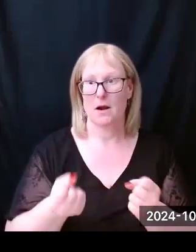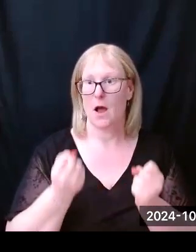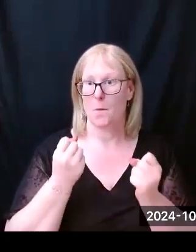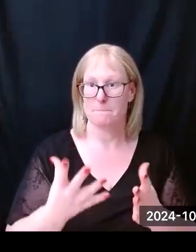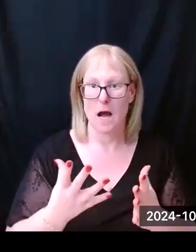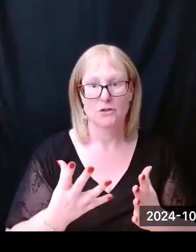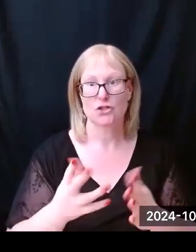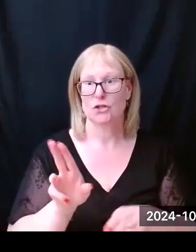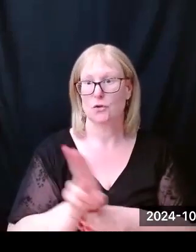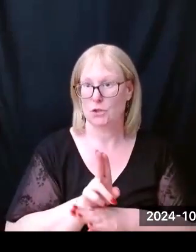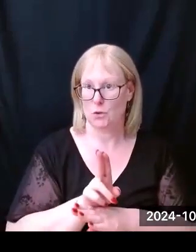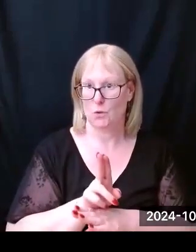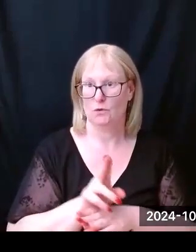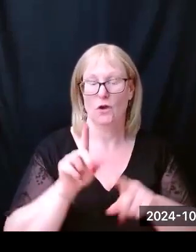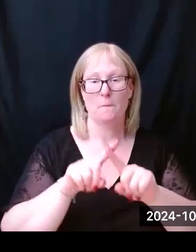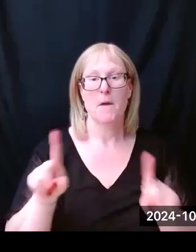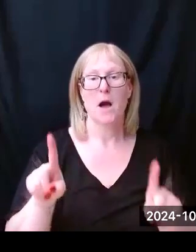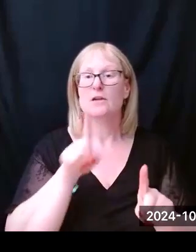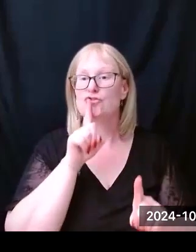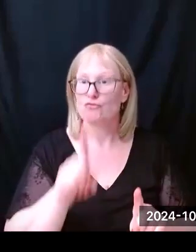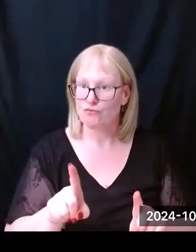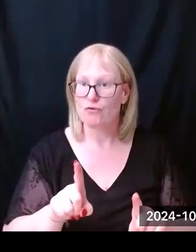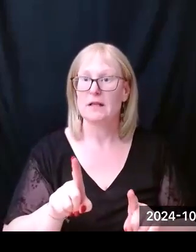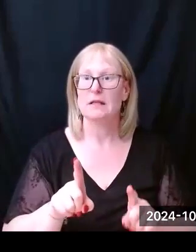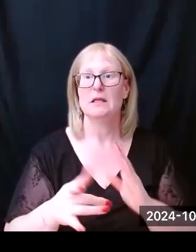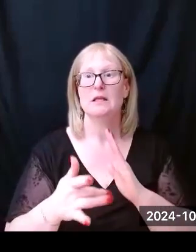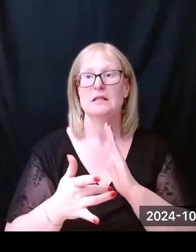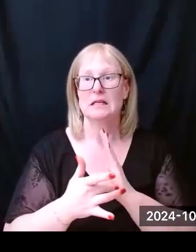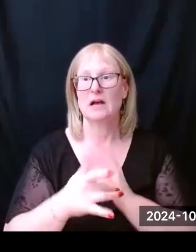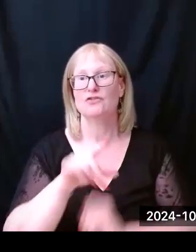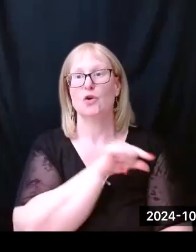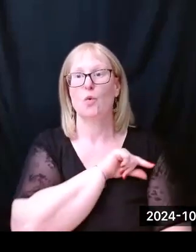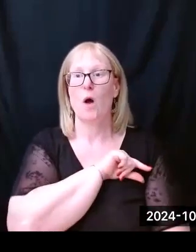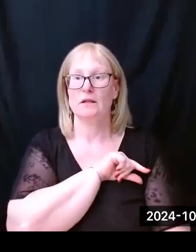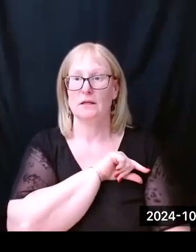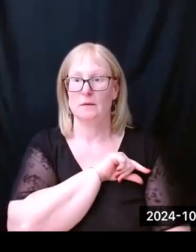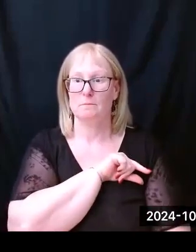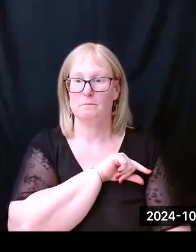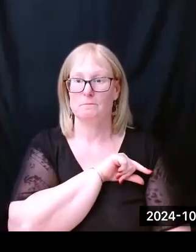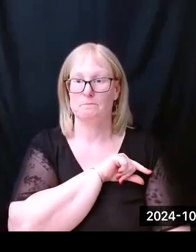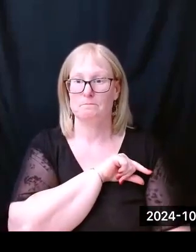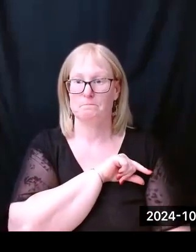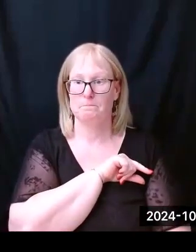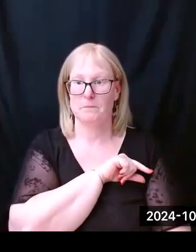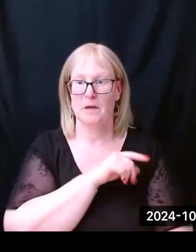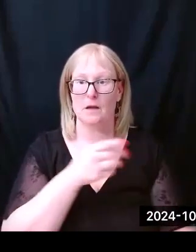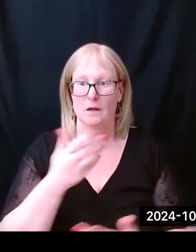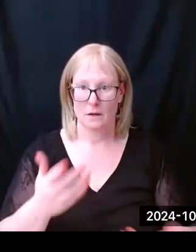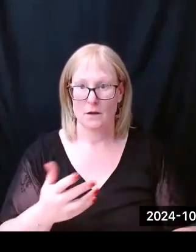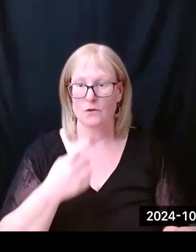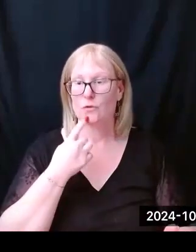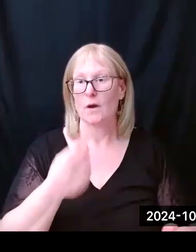It's more about the quality of consumption, meaning you are what you eat. So I always like to tell parents and kids, like,